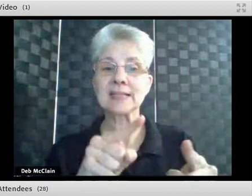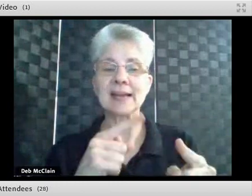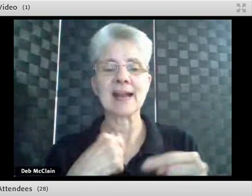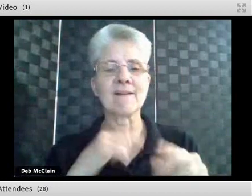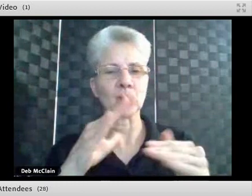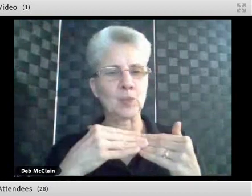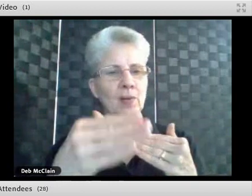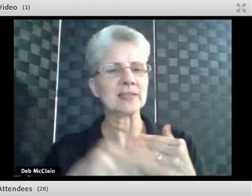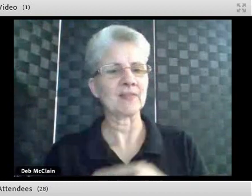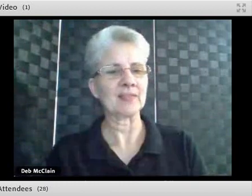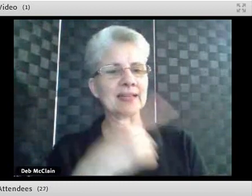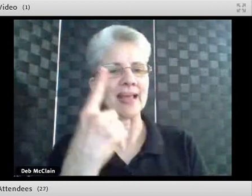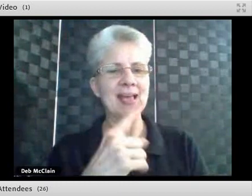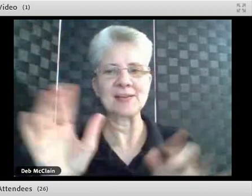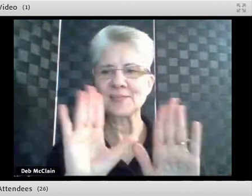and have a terrific rest of your day.